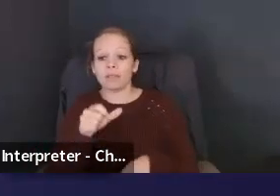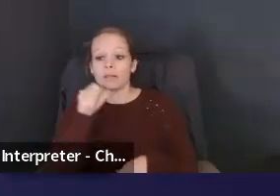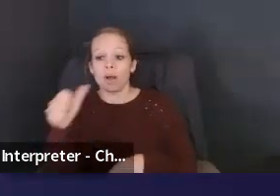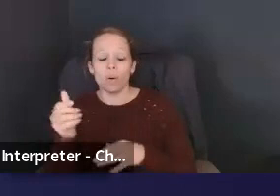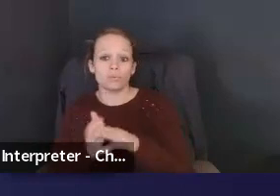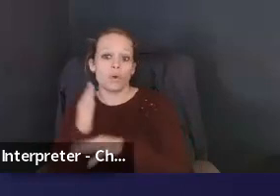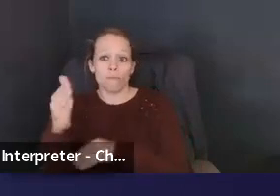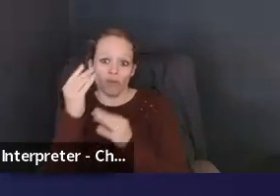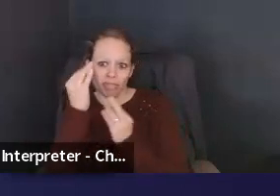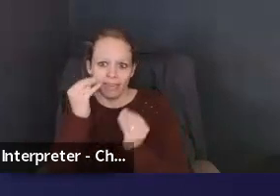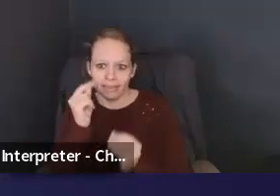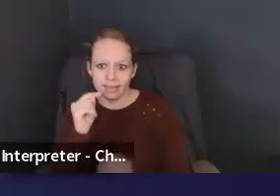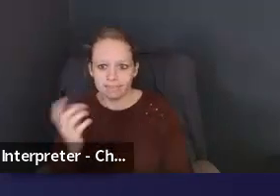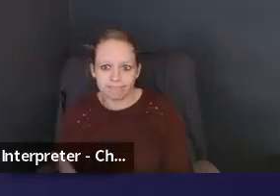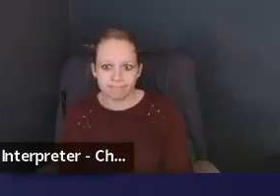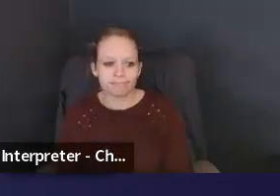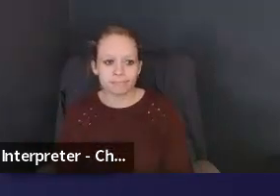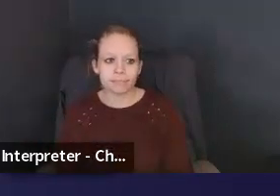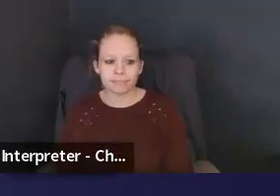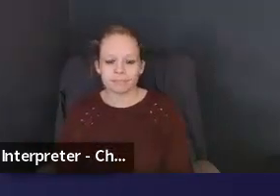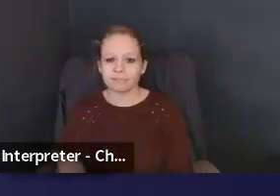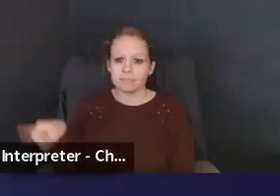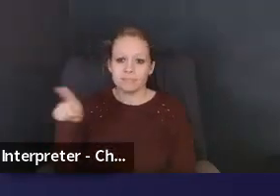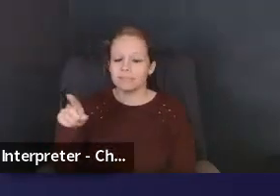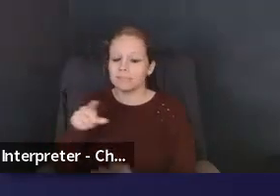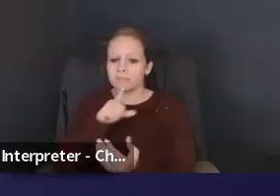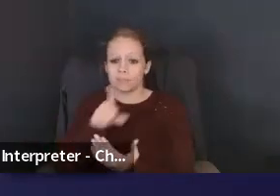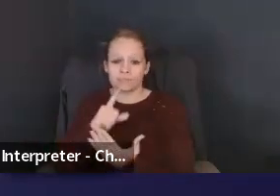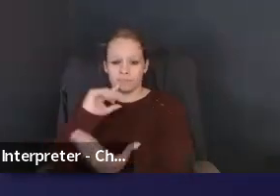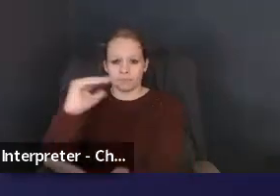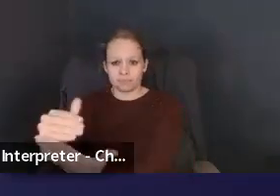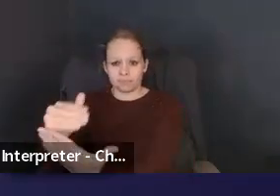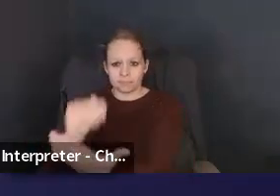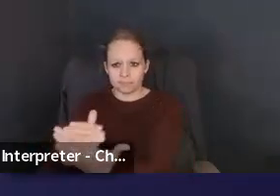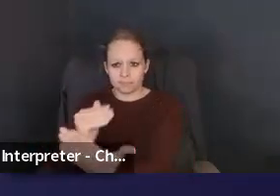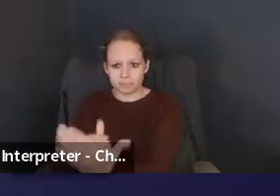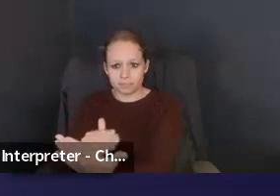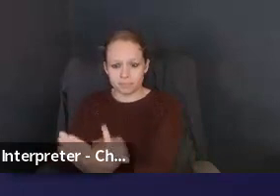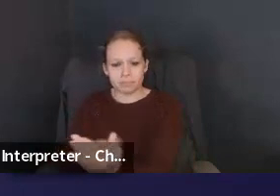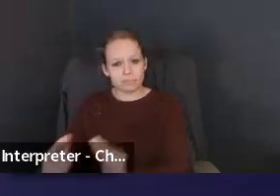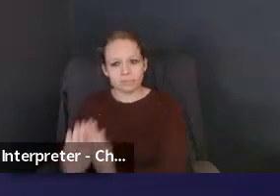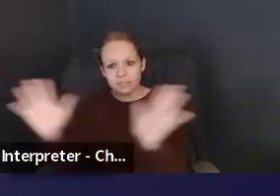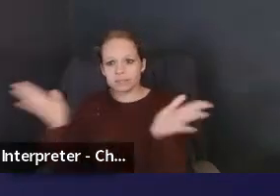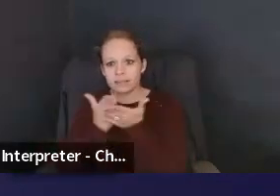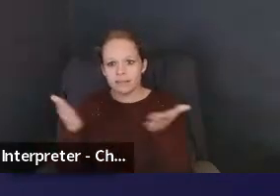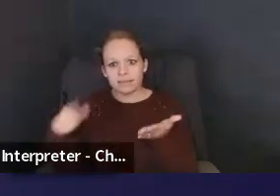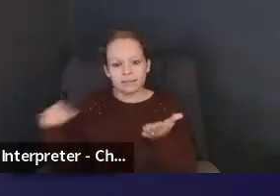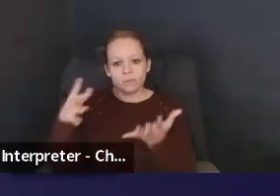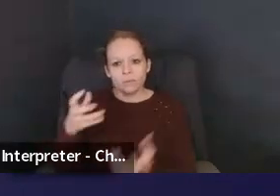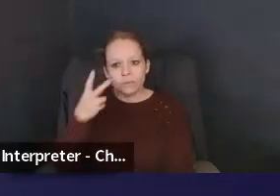too much, right? They lay out, oftentimes, the sorts of things they want to see. Hopefully,